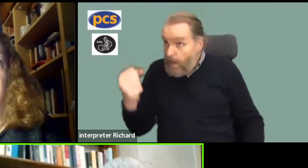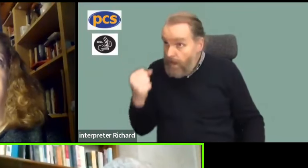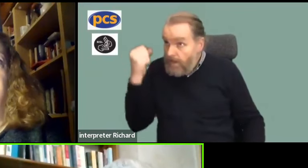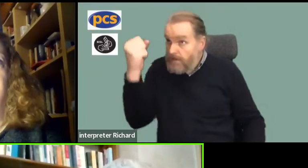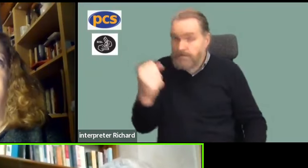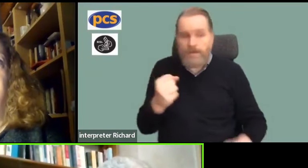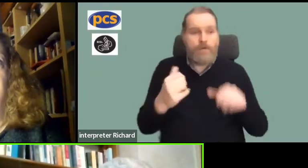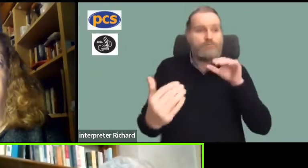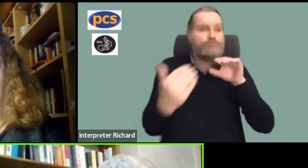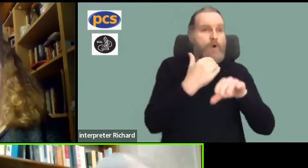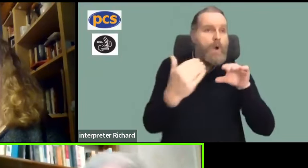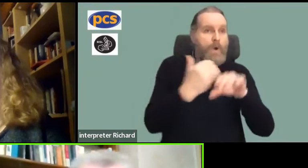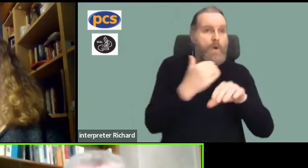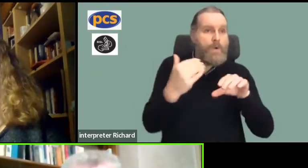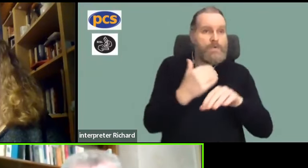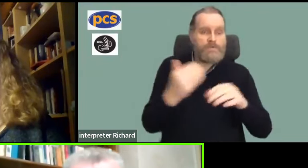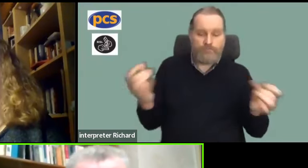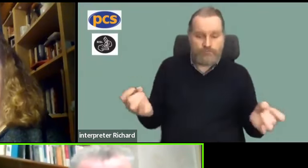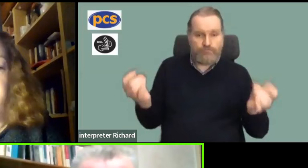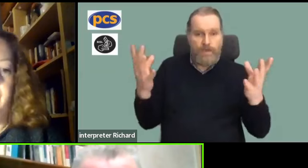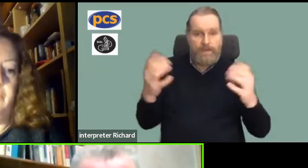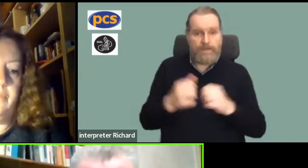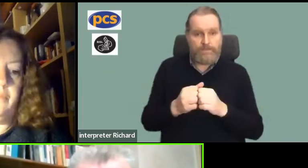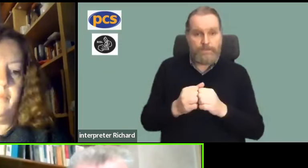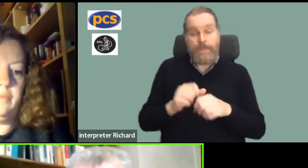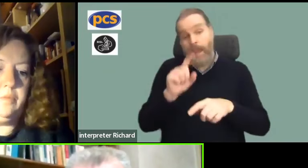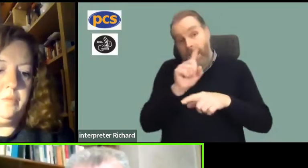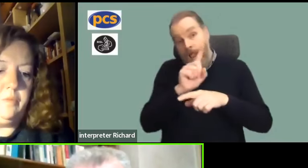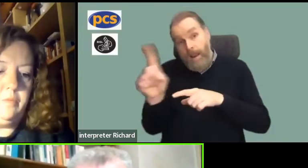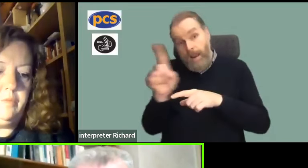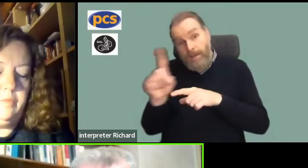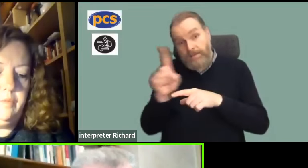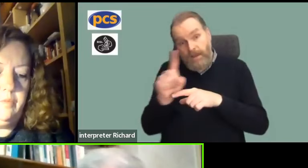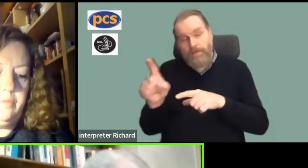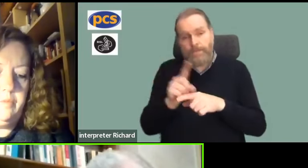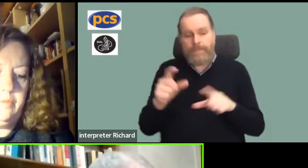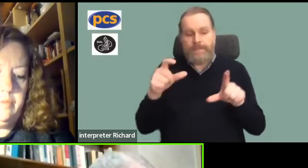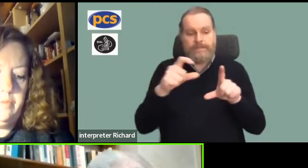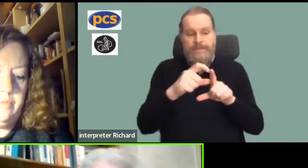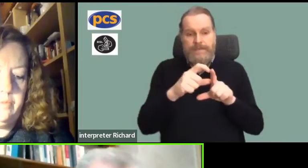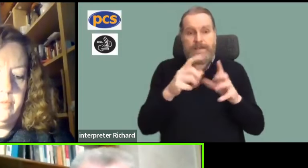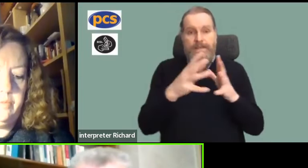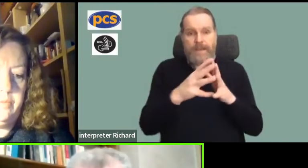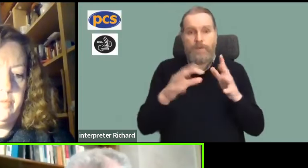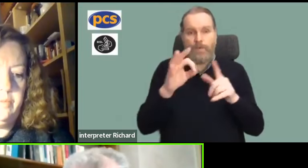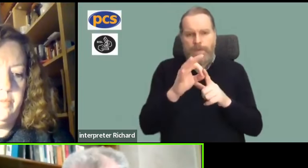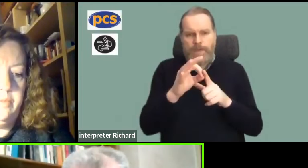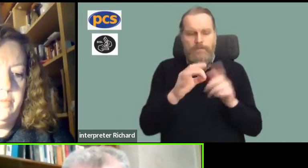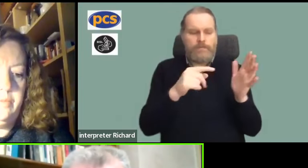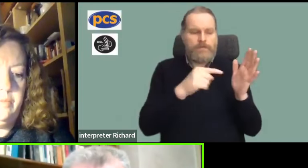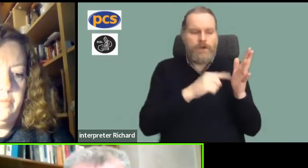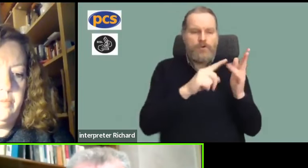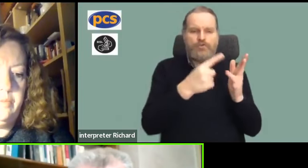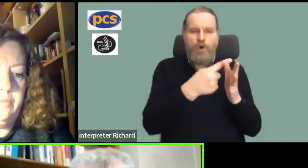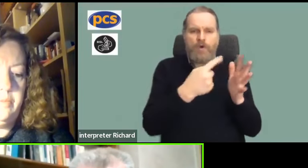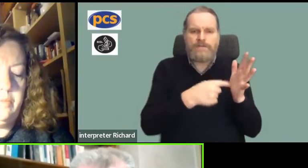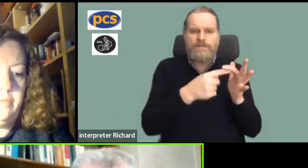starting up for up for fair pay With them for fair pay with them. we'll see members in the he Dwp. in Dwp. in talks death and Dwp.